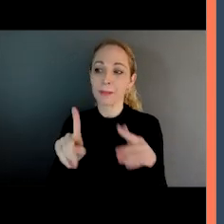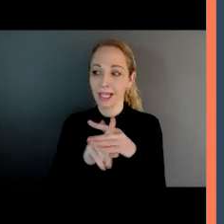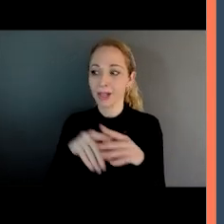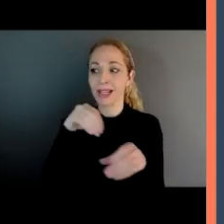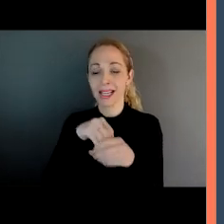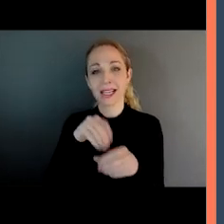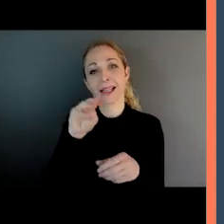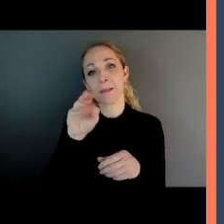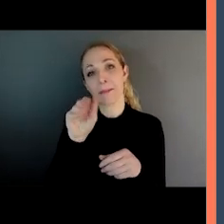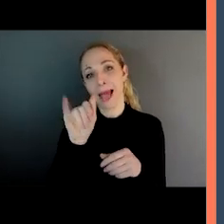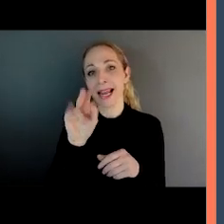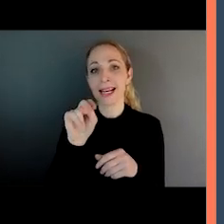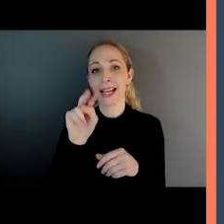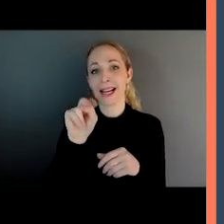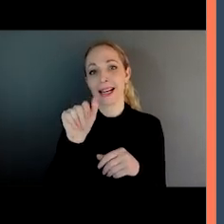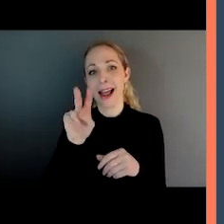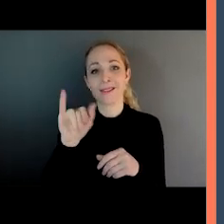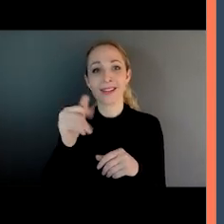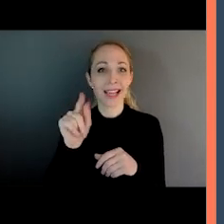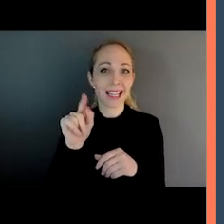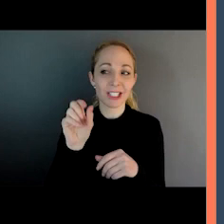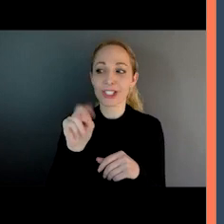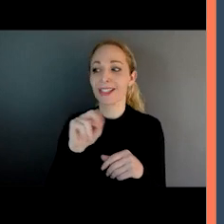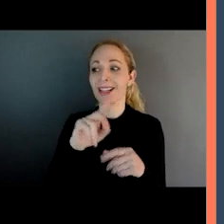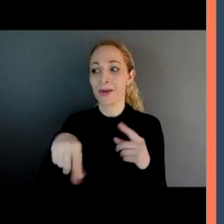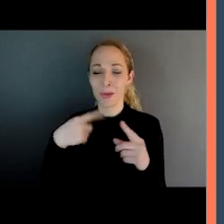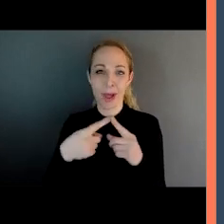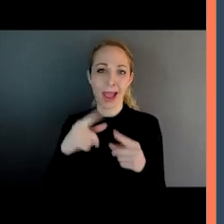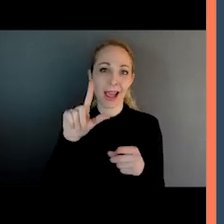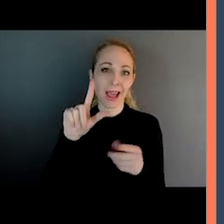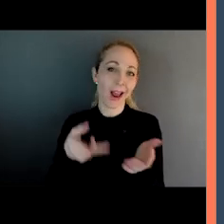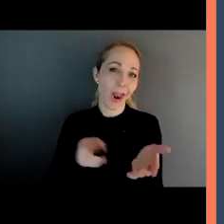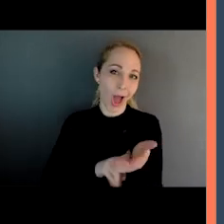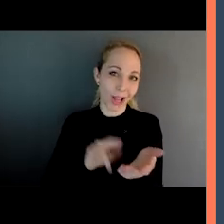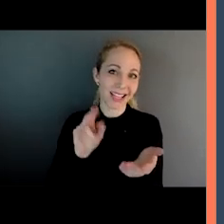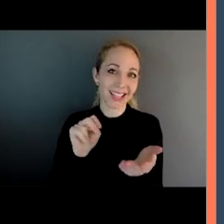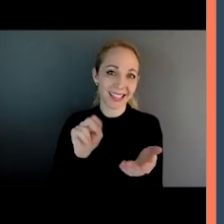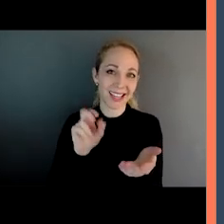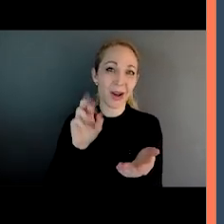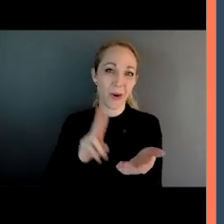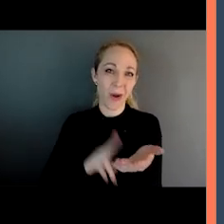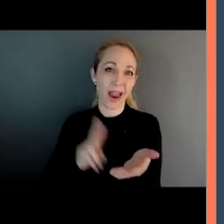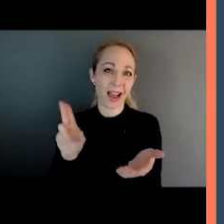NAVIGATION WHEN LOGGED IN OR LOGGED OUT AND I WILL HIT